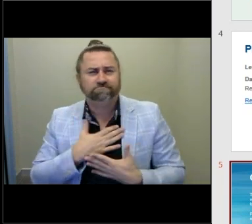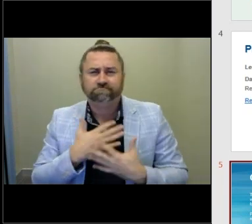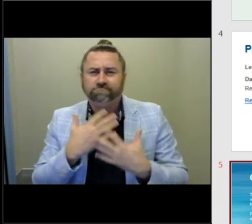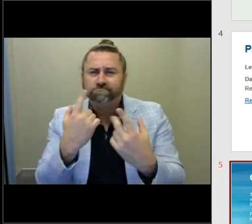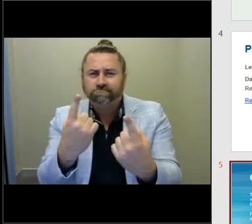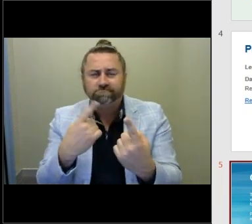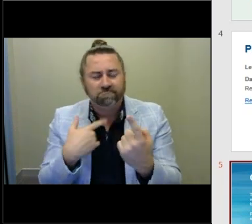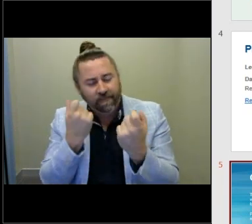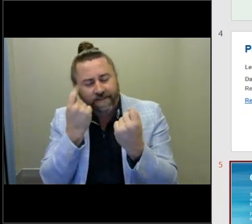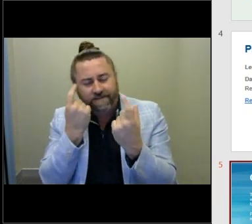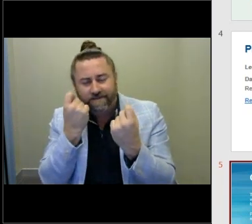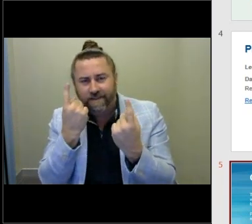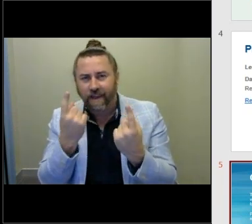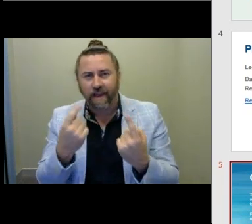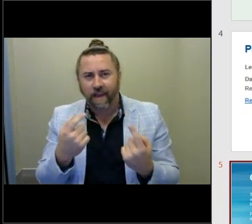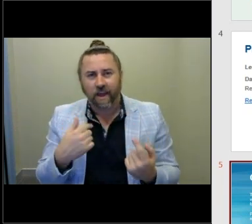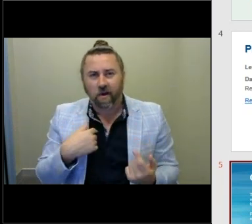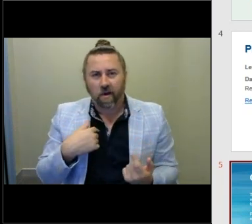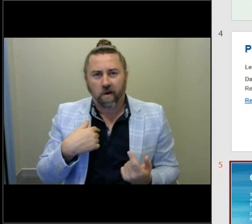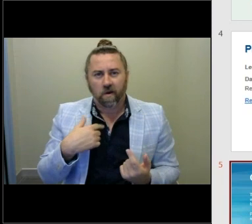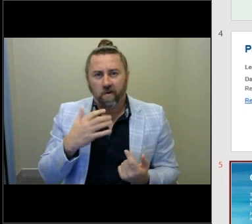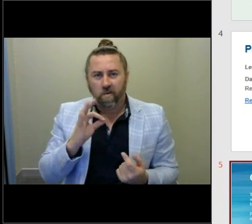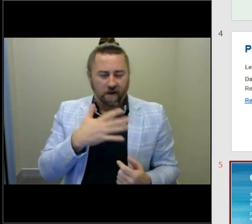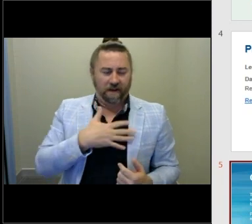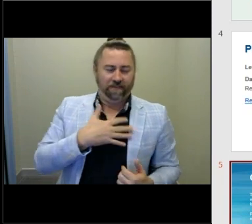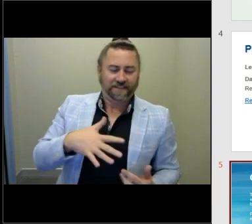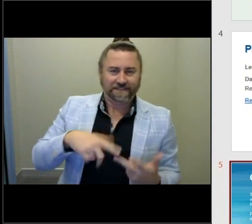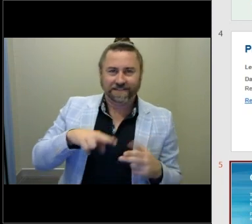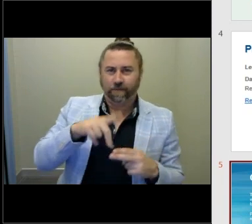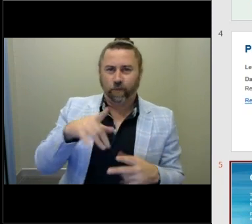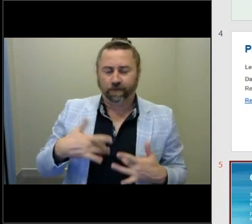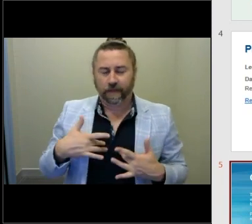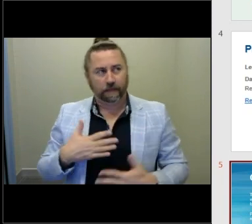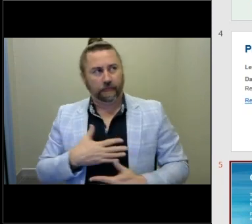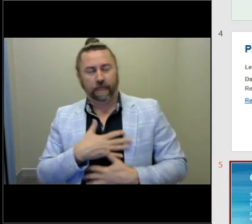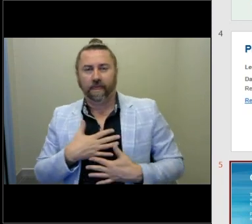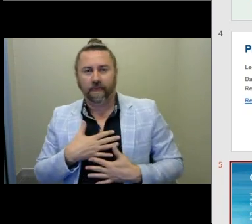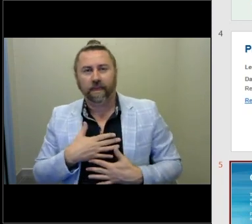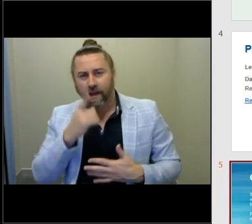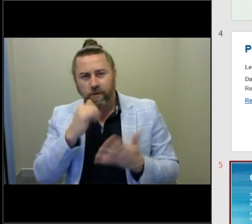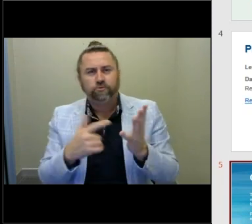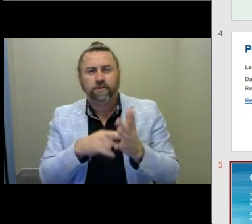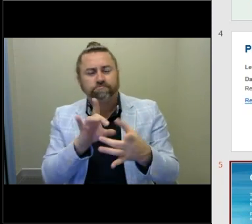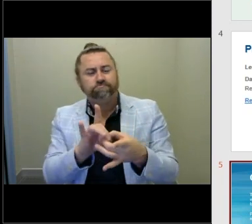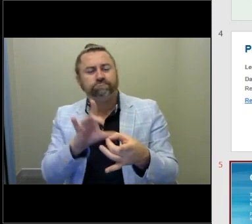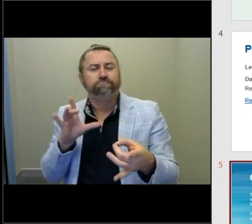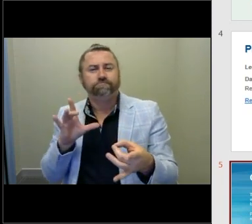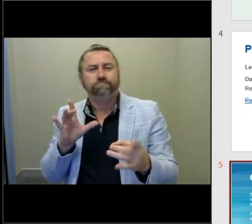Please sign off and take care of yourself and if you do feel like you're in a place